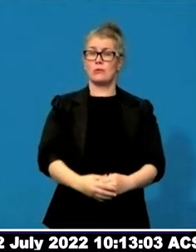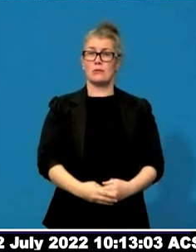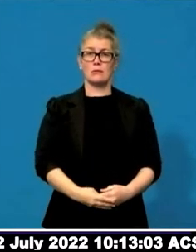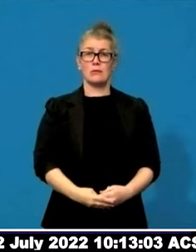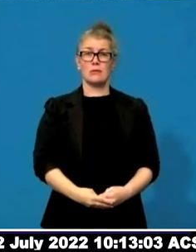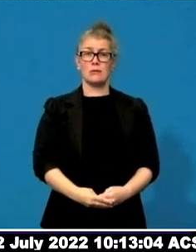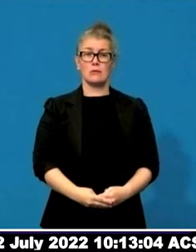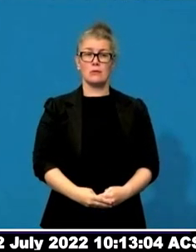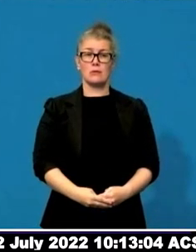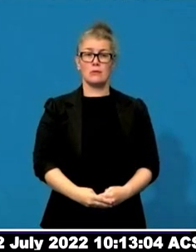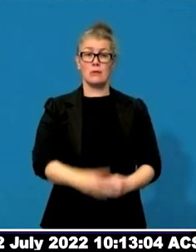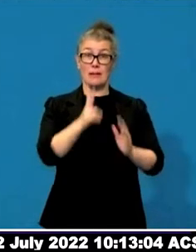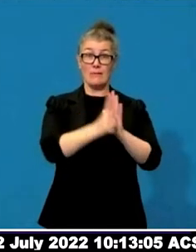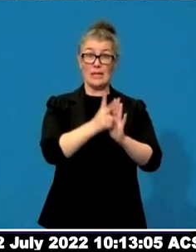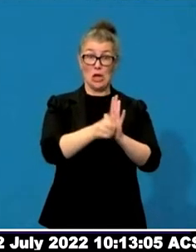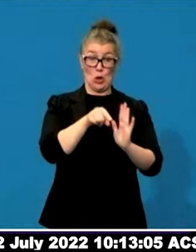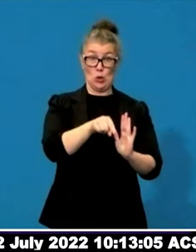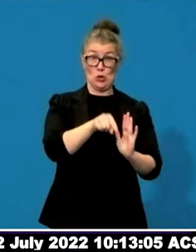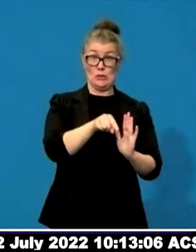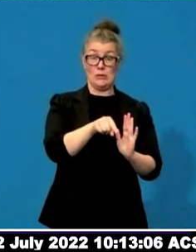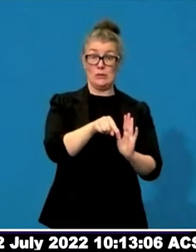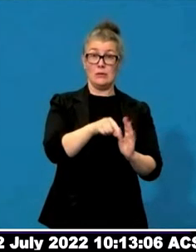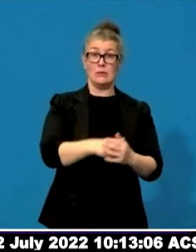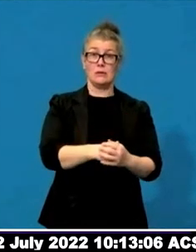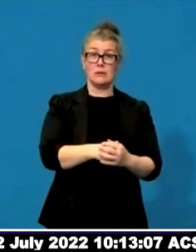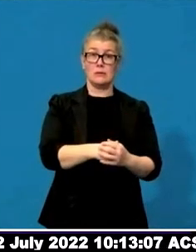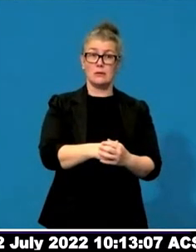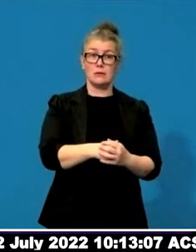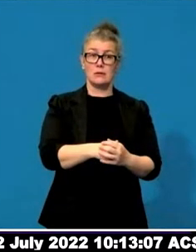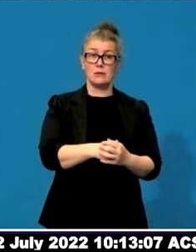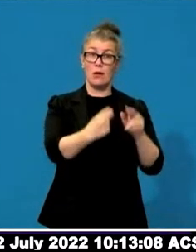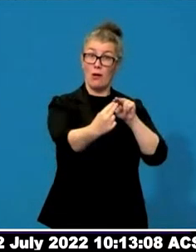So, the video that we just saw, is that on the Barkly Highway?